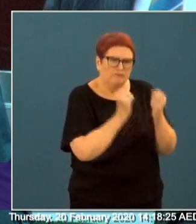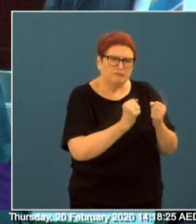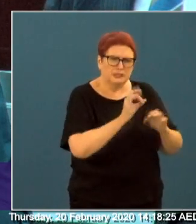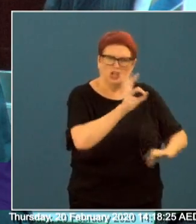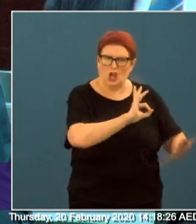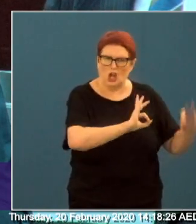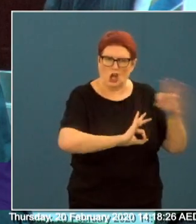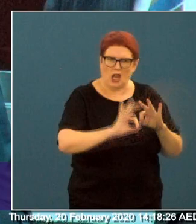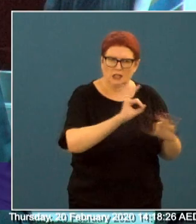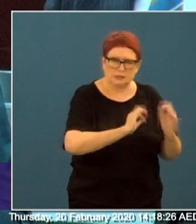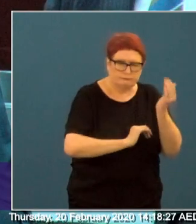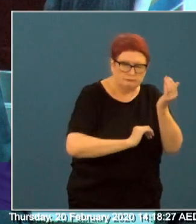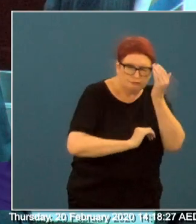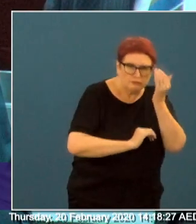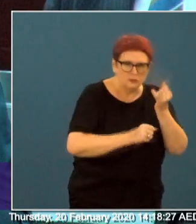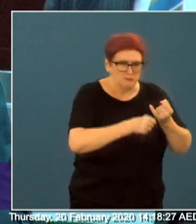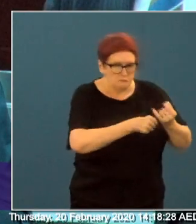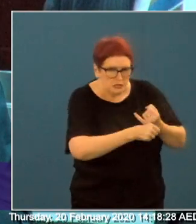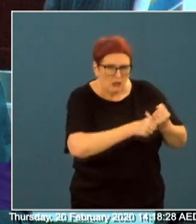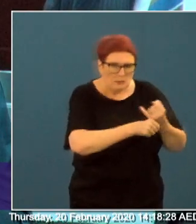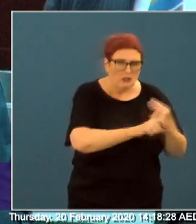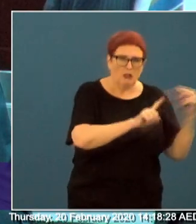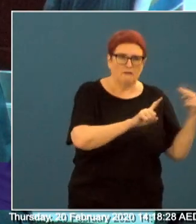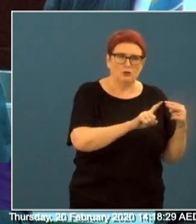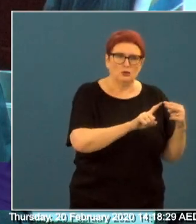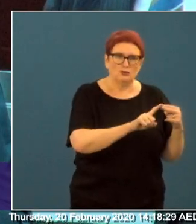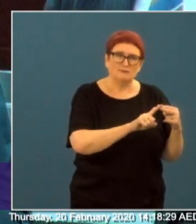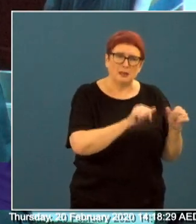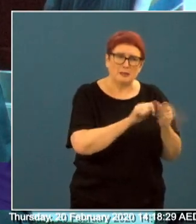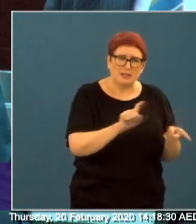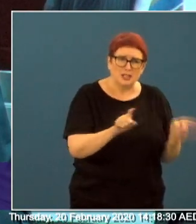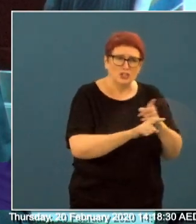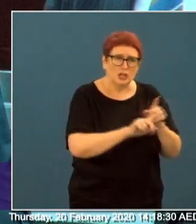Is this something that requires perhaps a different approach of stepping back,